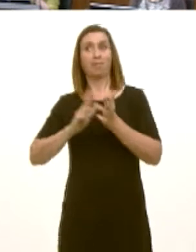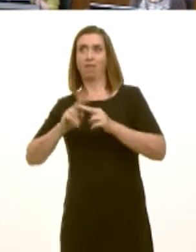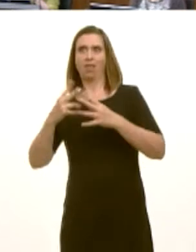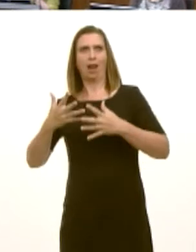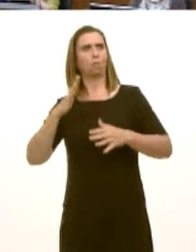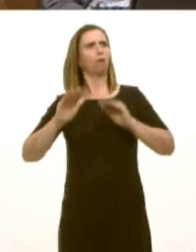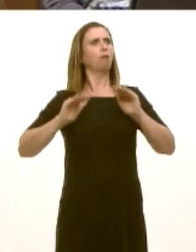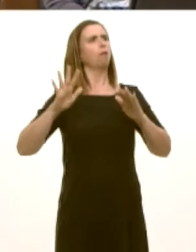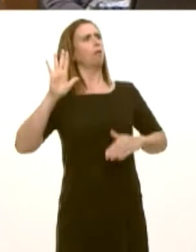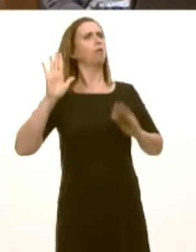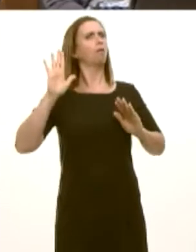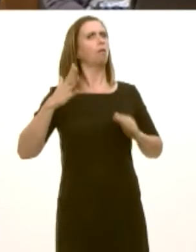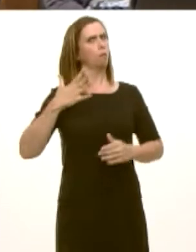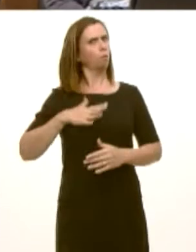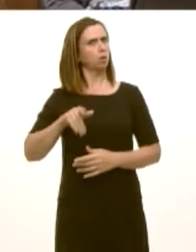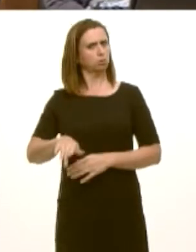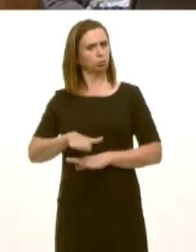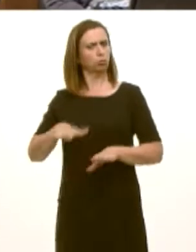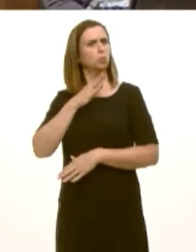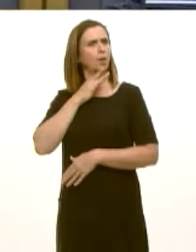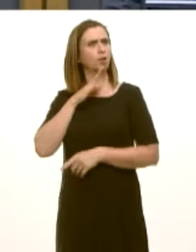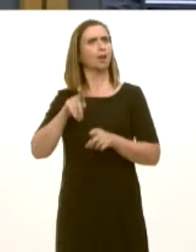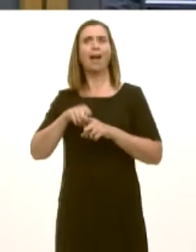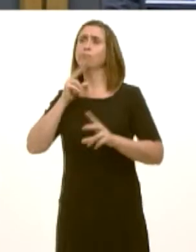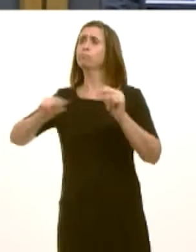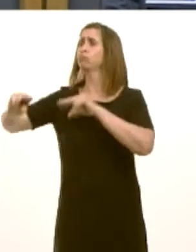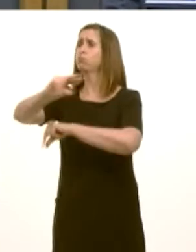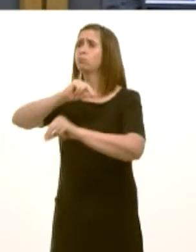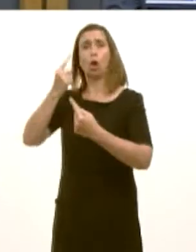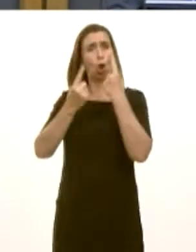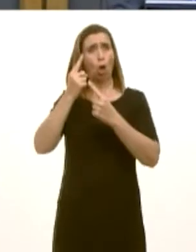that their children not only speak Welsh but use the Welsh language ultimately, too.